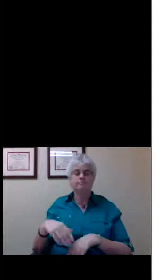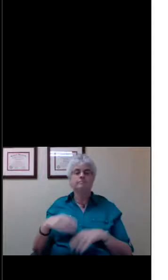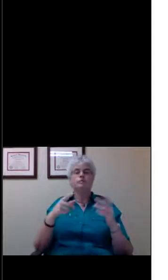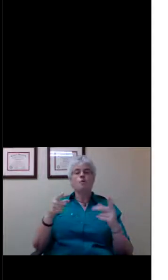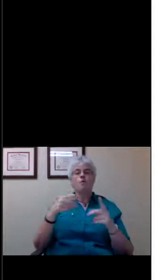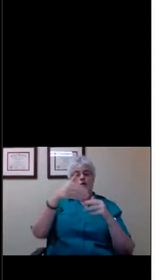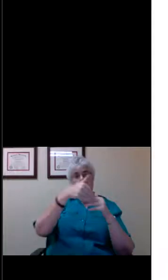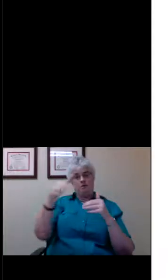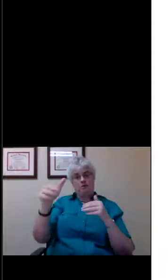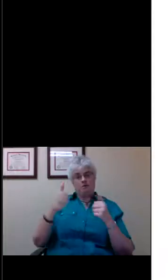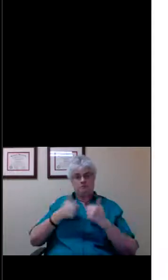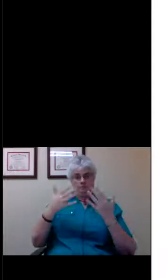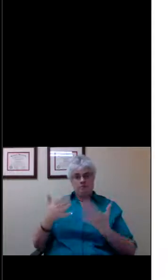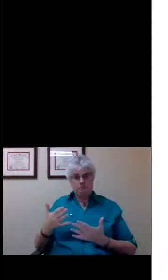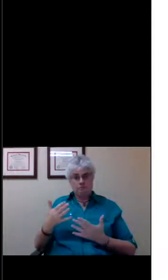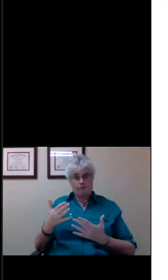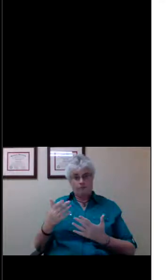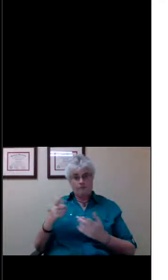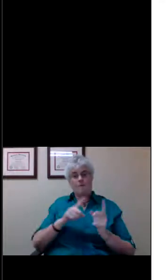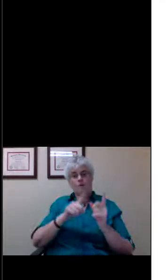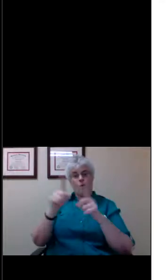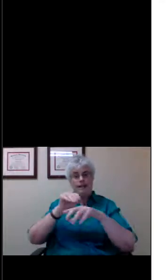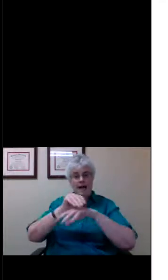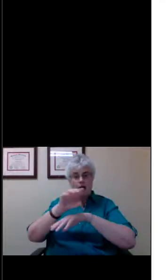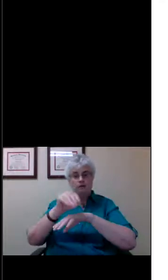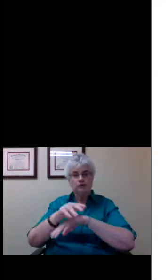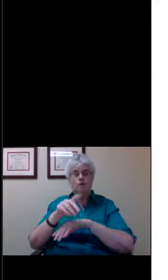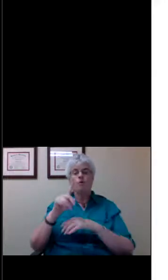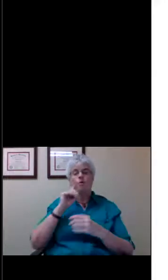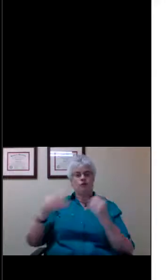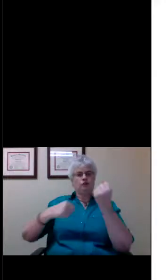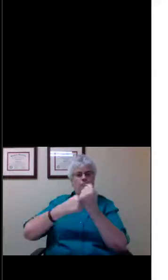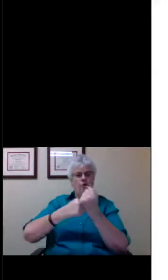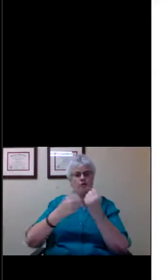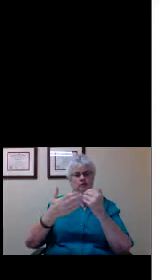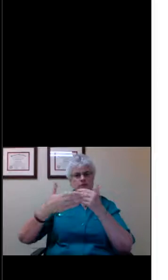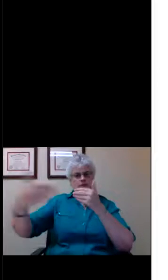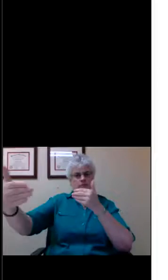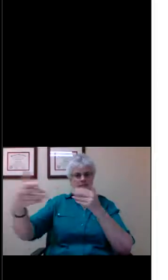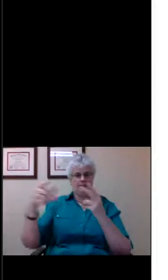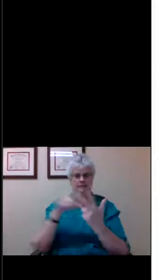intervention program, could be sending the survivor to counseling to get that